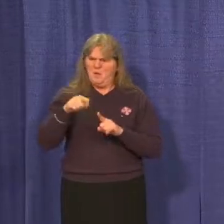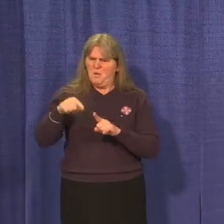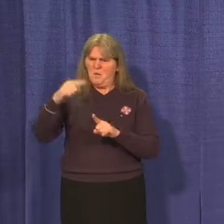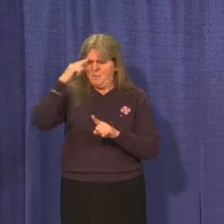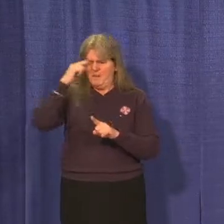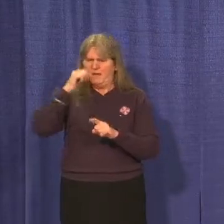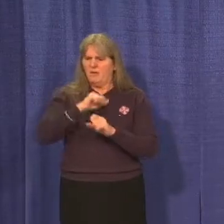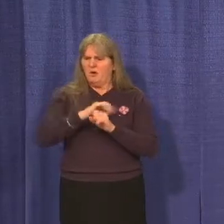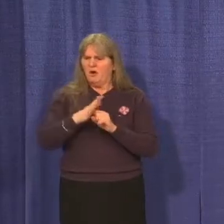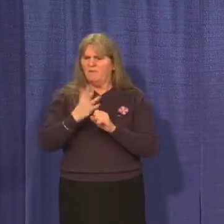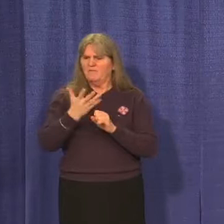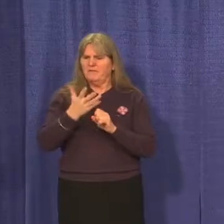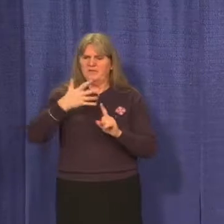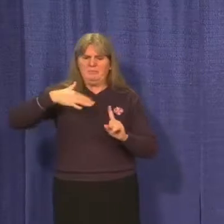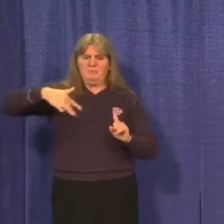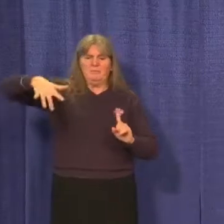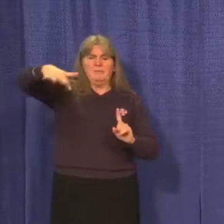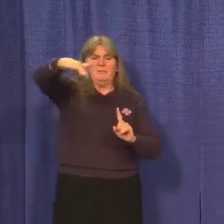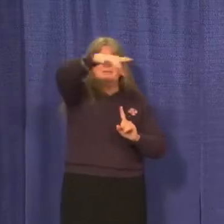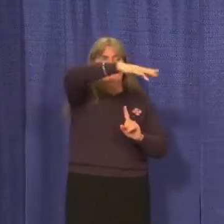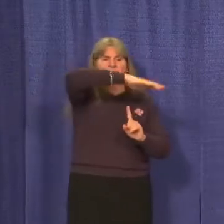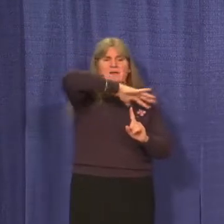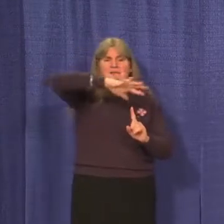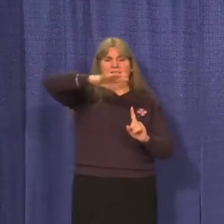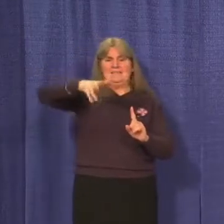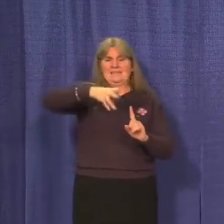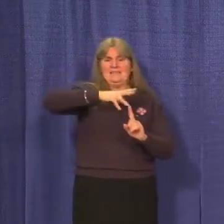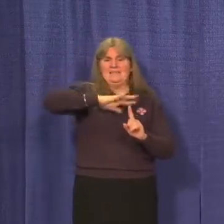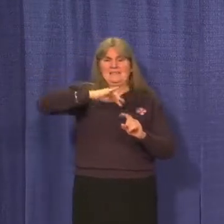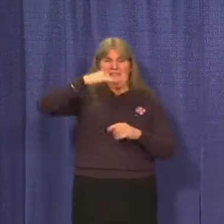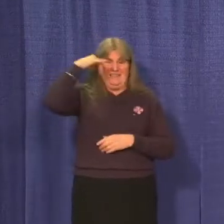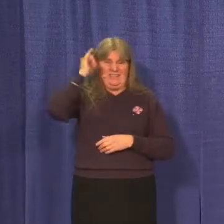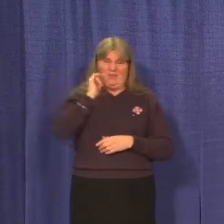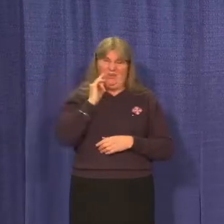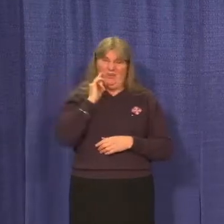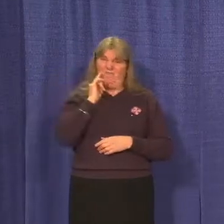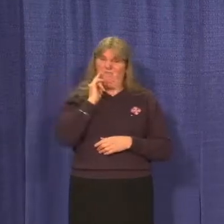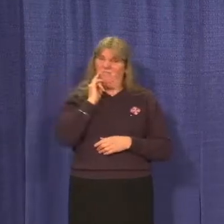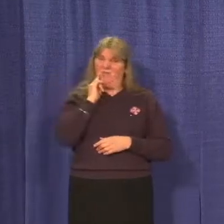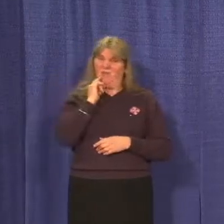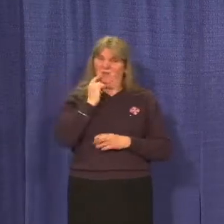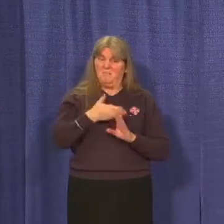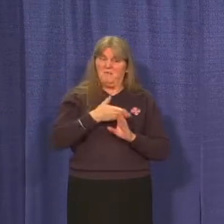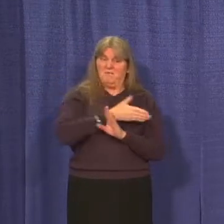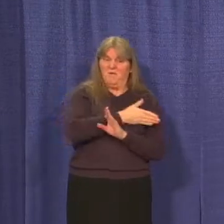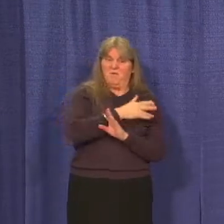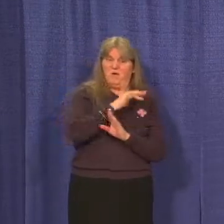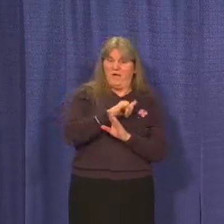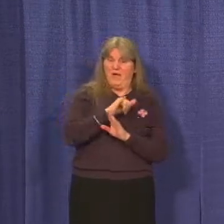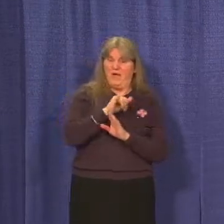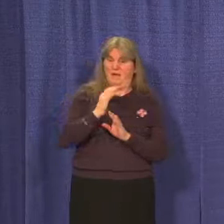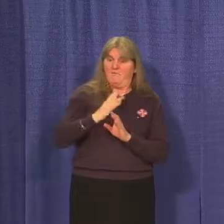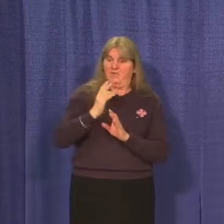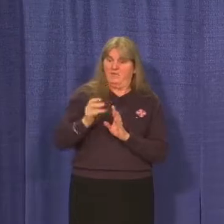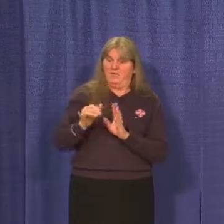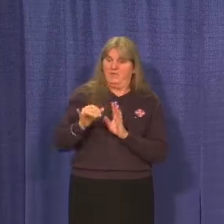the COVID virus transmitting, in the area? How long do you think it went